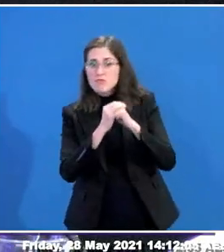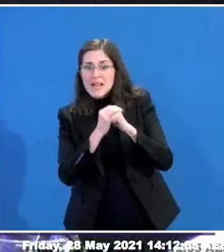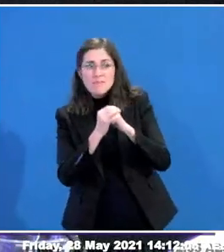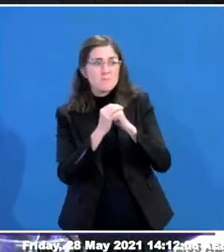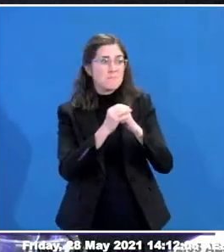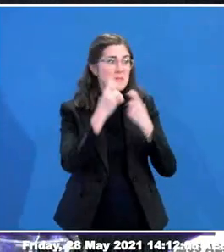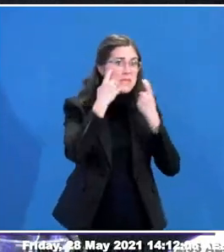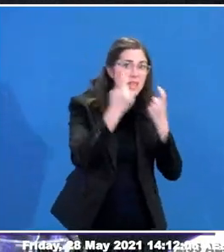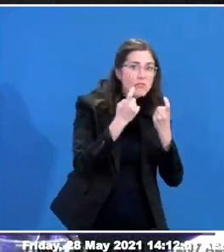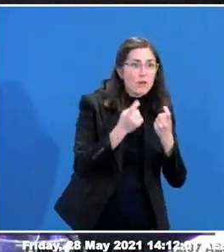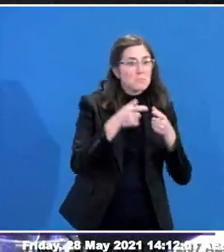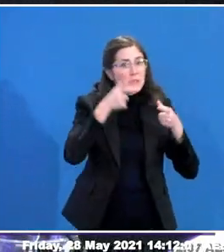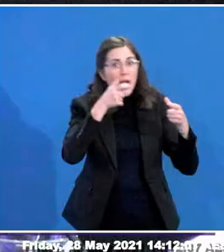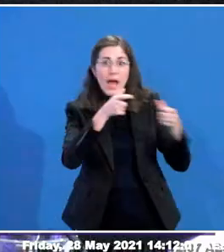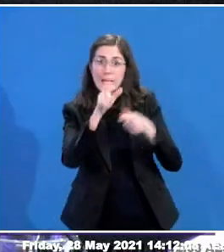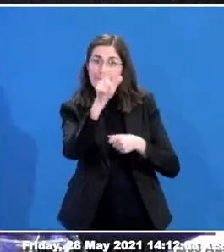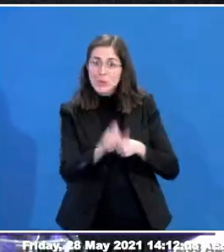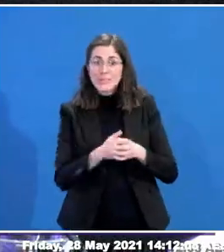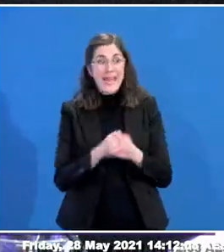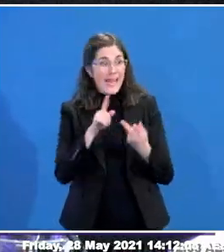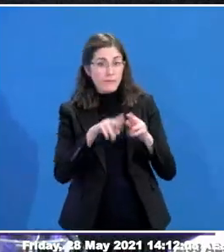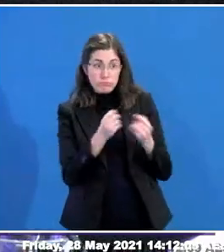We have the ability to appoint a nominee.